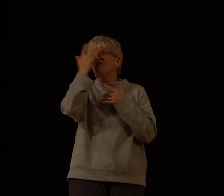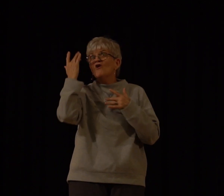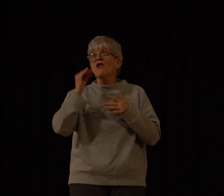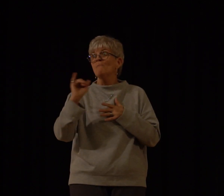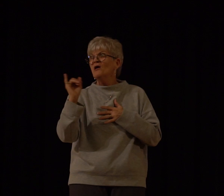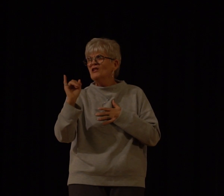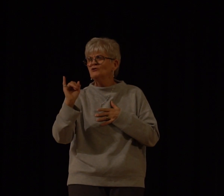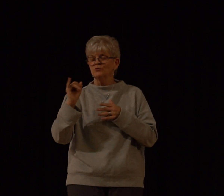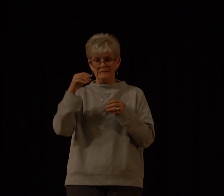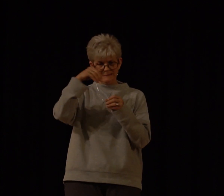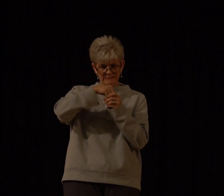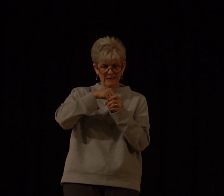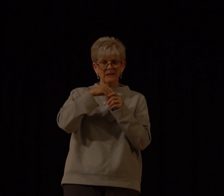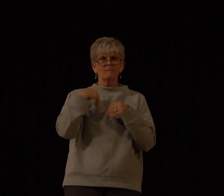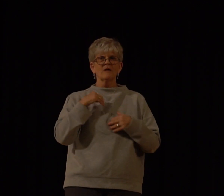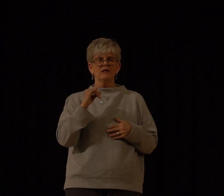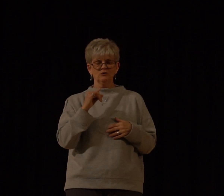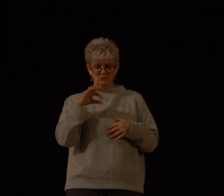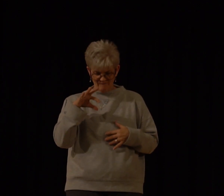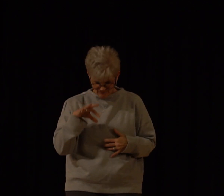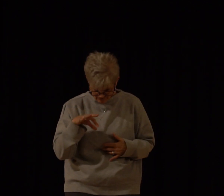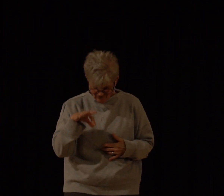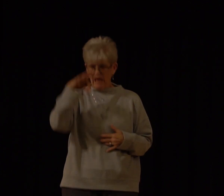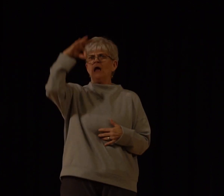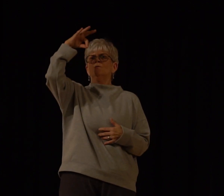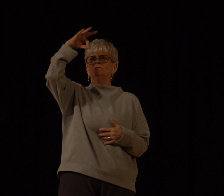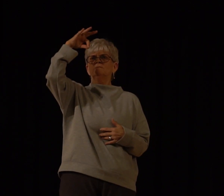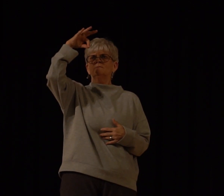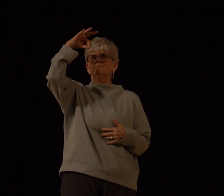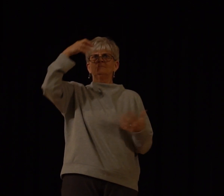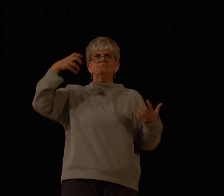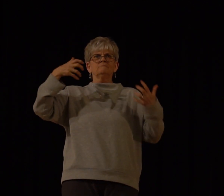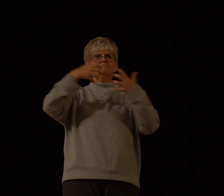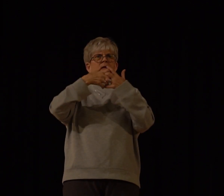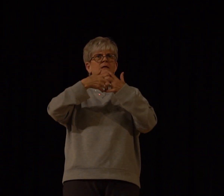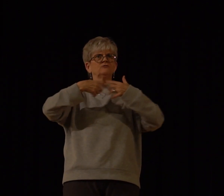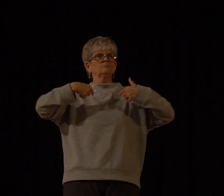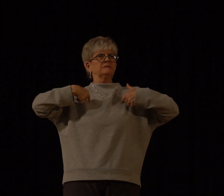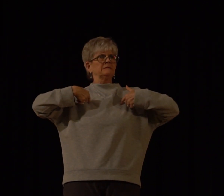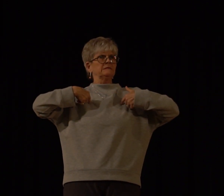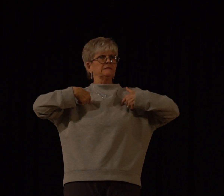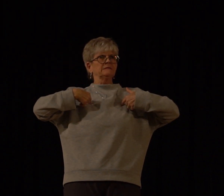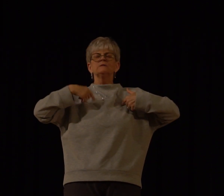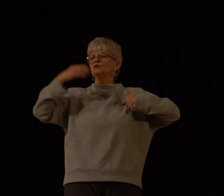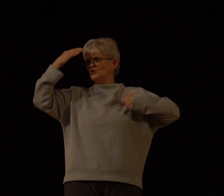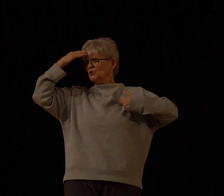picture." I forgot about the insurance that we had and they found that that match the